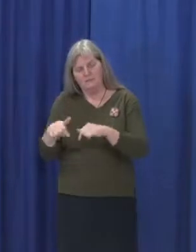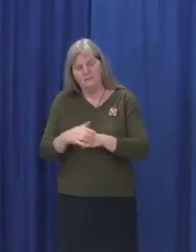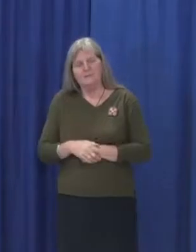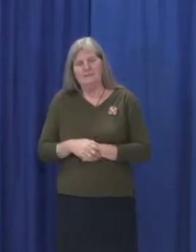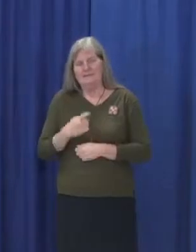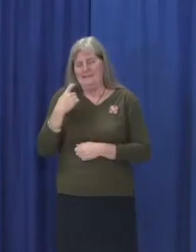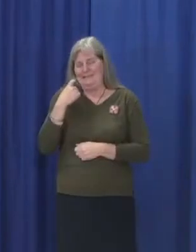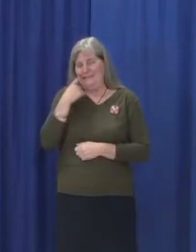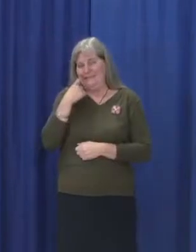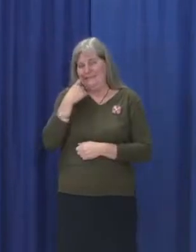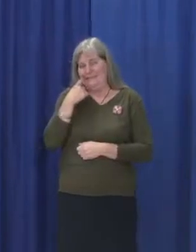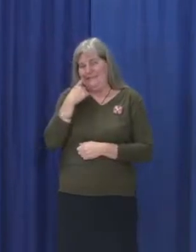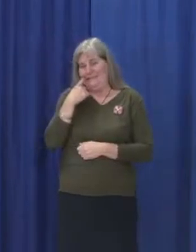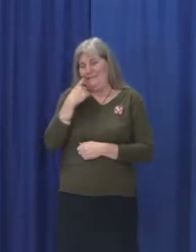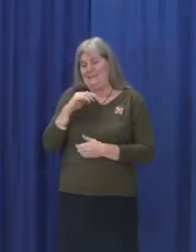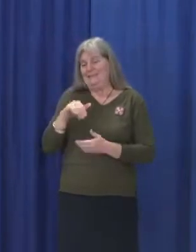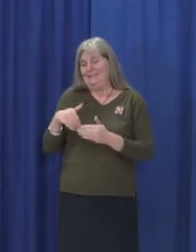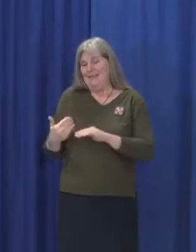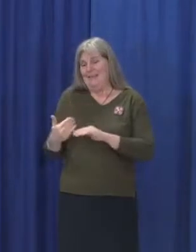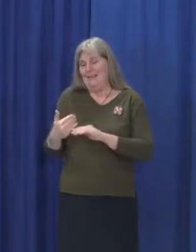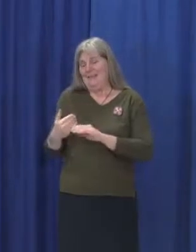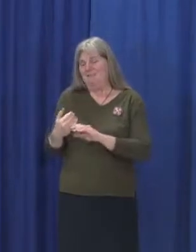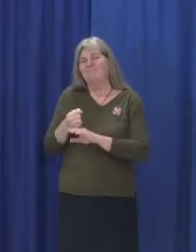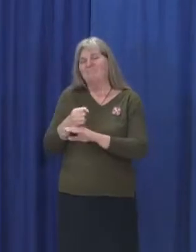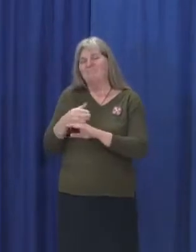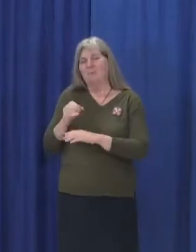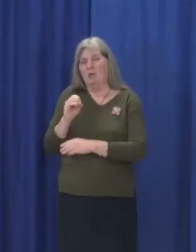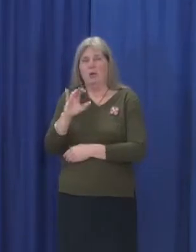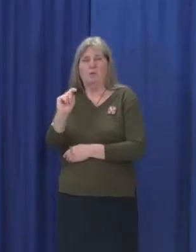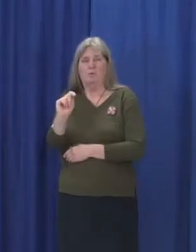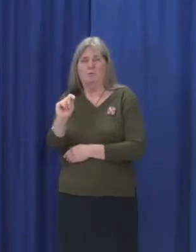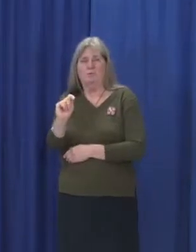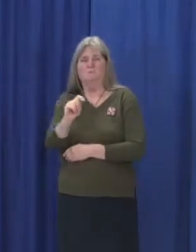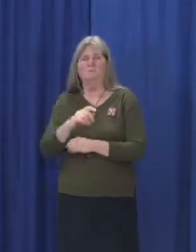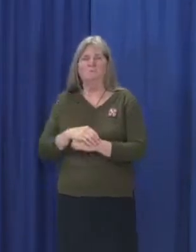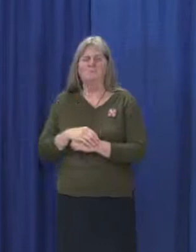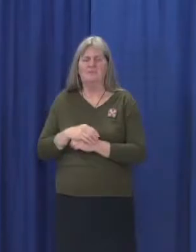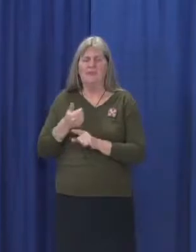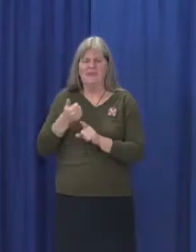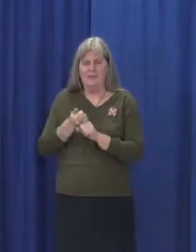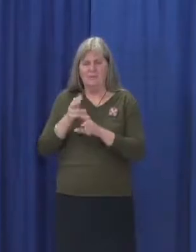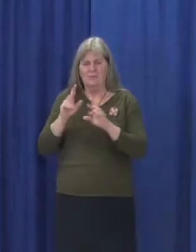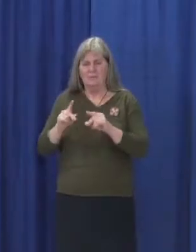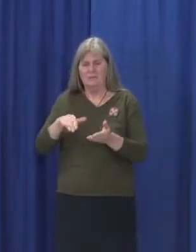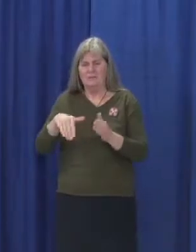With the latest death reported earlier this month. Each of these deaths are tragic